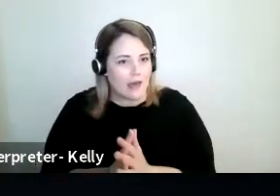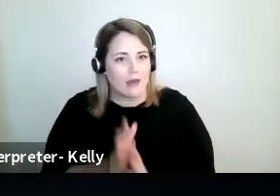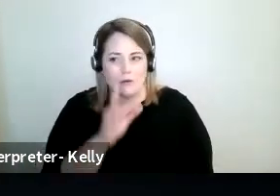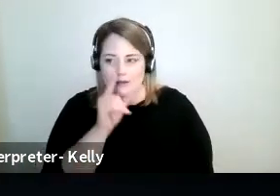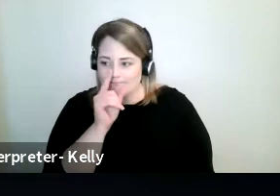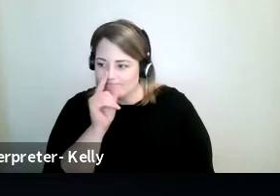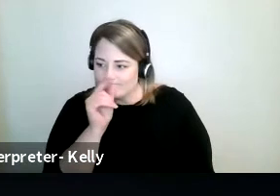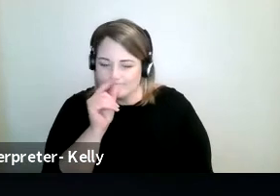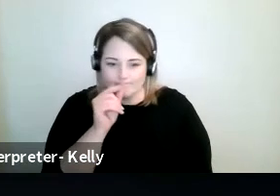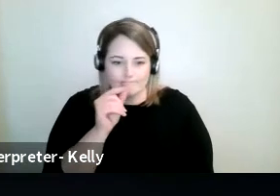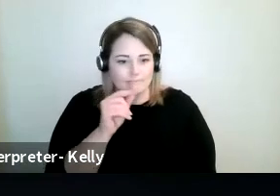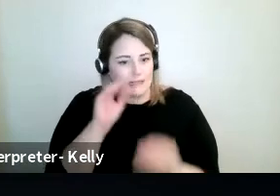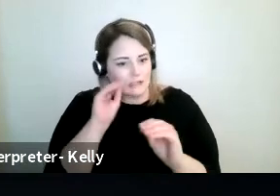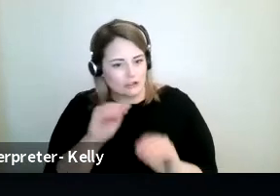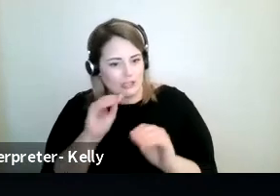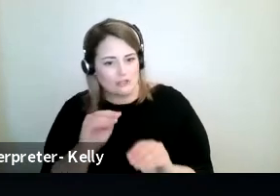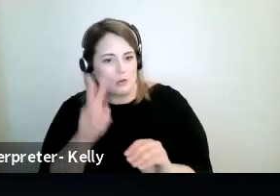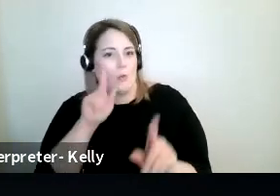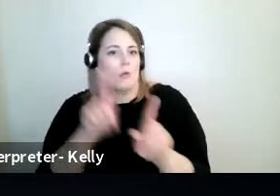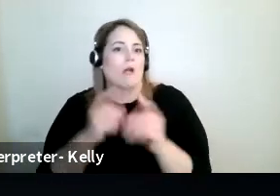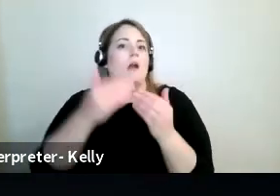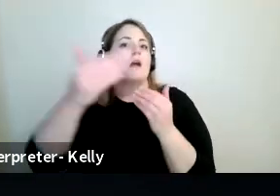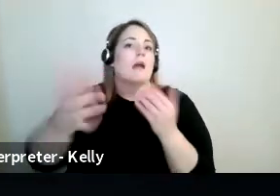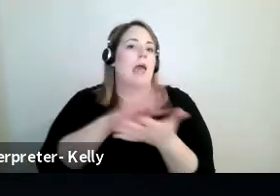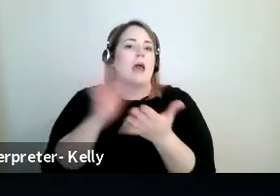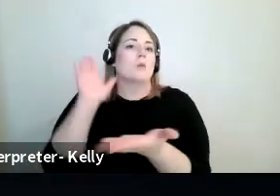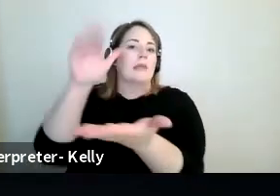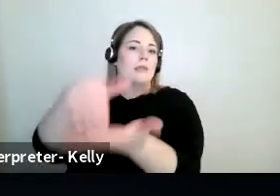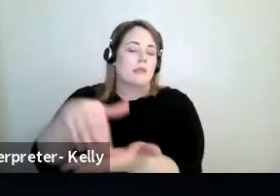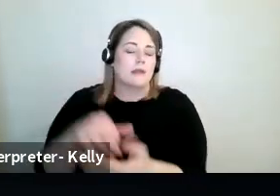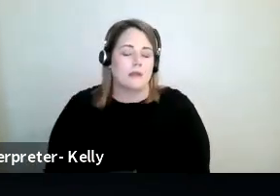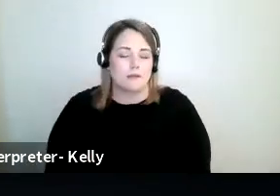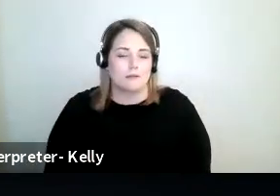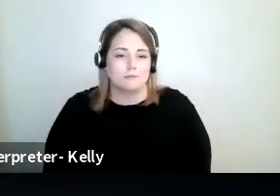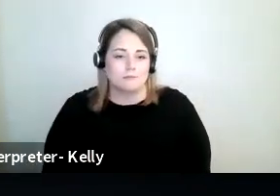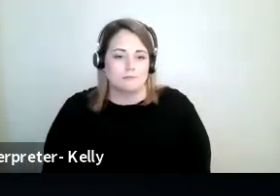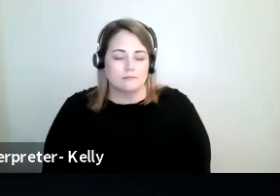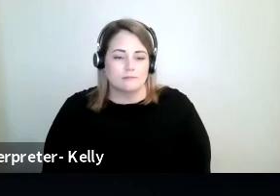and how would we get there? So even as they're building a 10-year strategy at the moment,